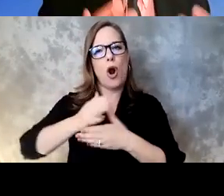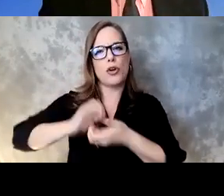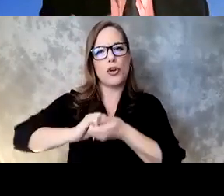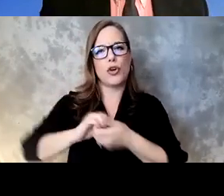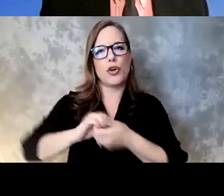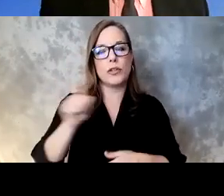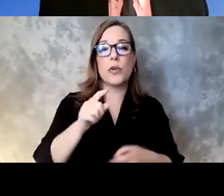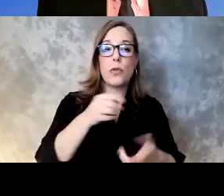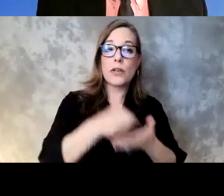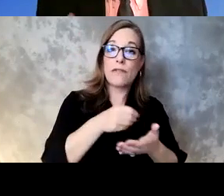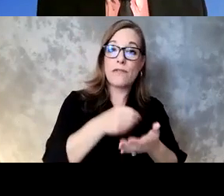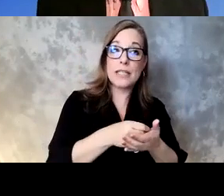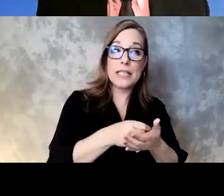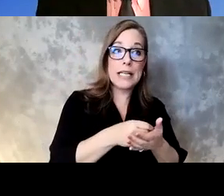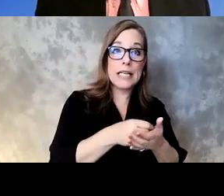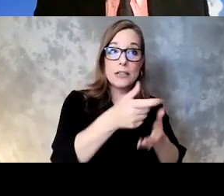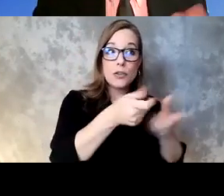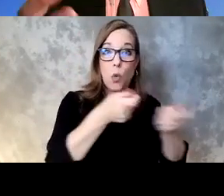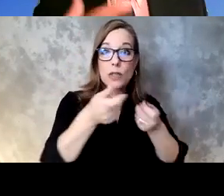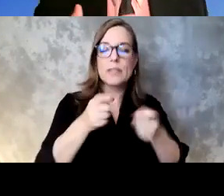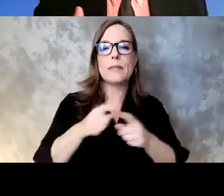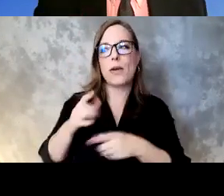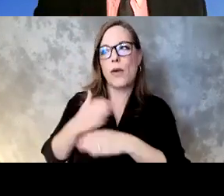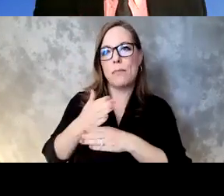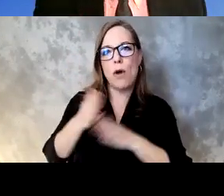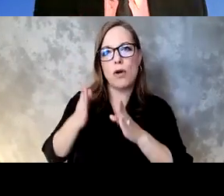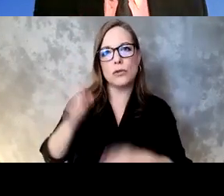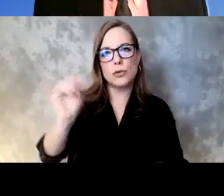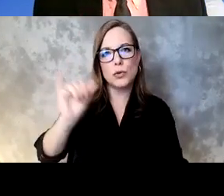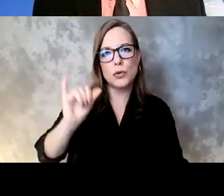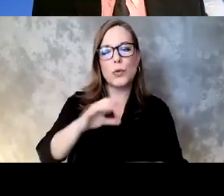but there's also partners. You've got partners outside within your LEA within your district